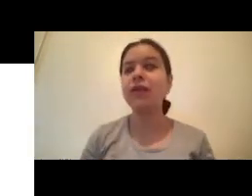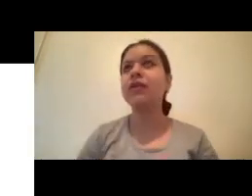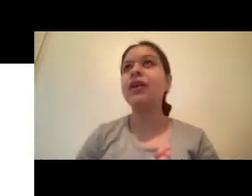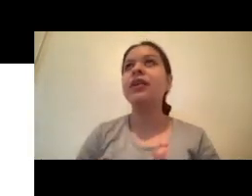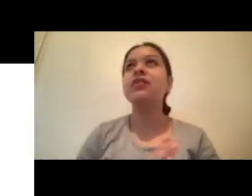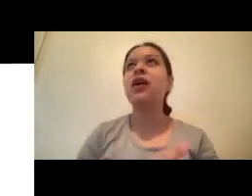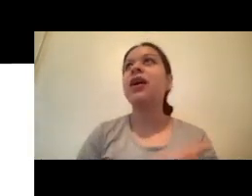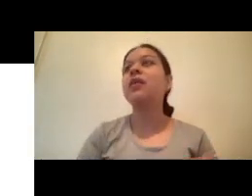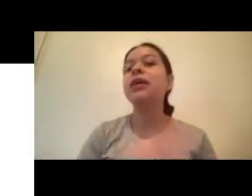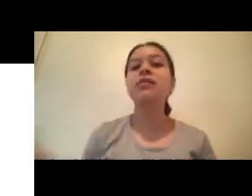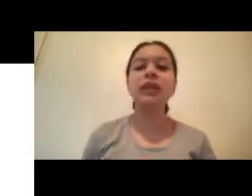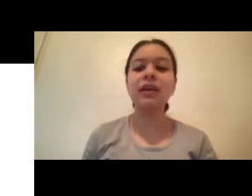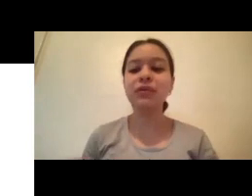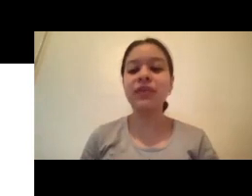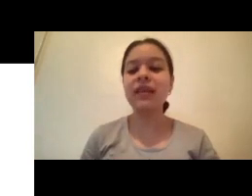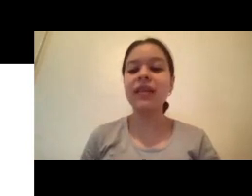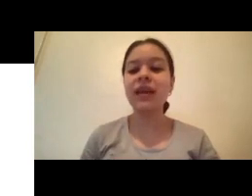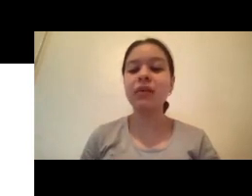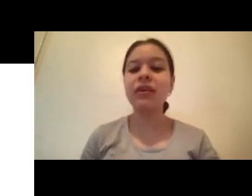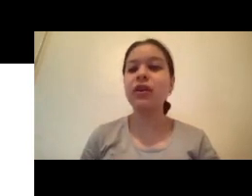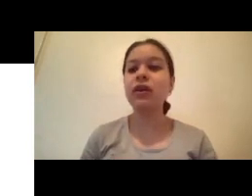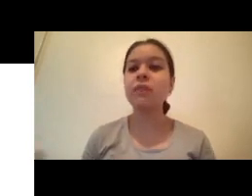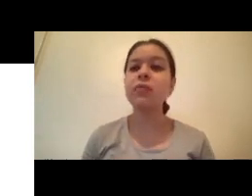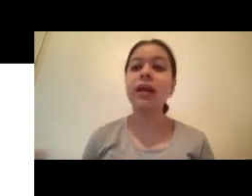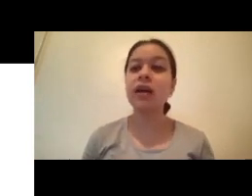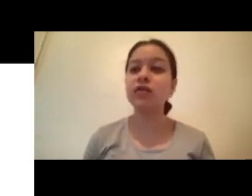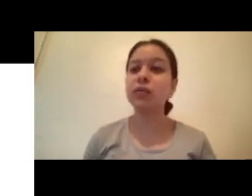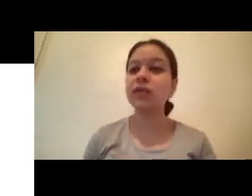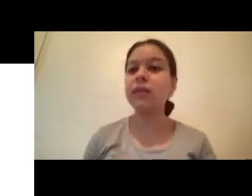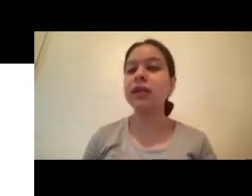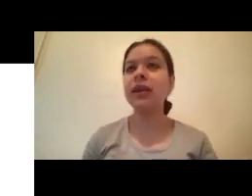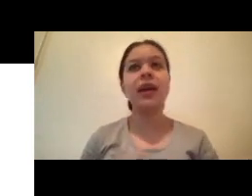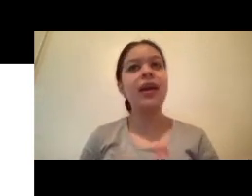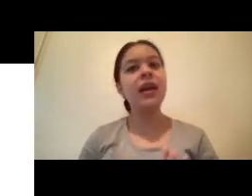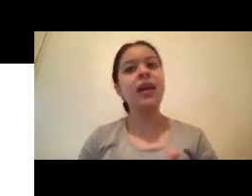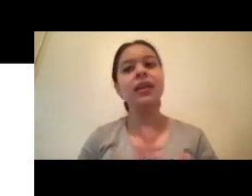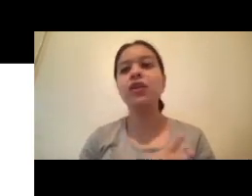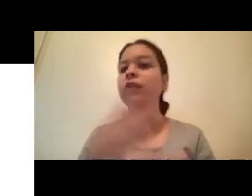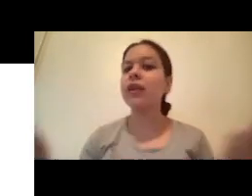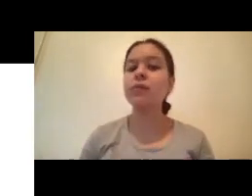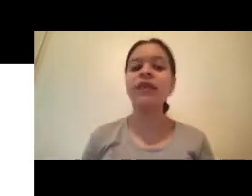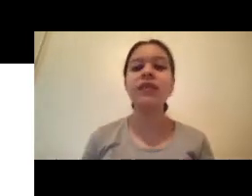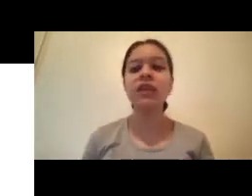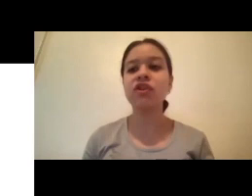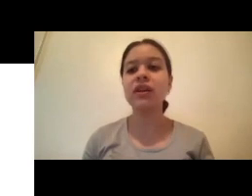who have taught on many different levels, I think they would come to my classrooms and be like, hey, you know, give a presentation